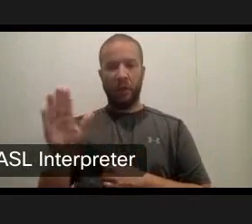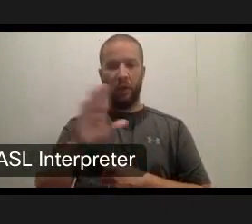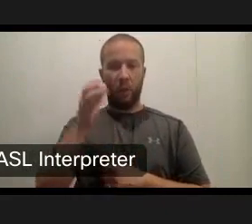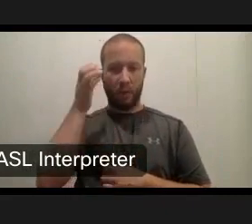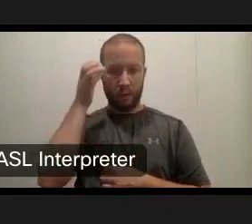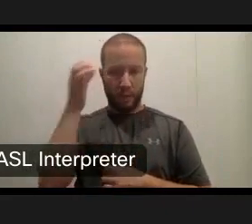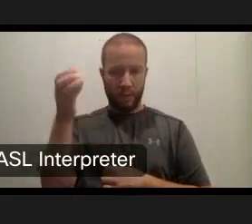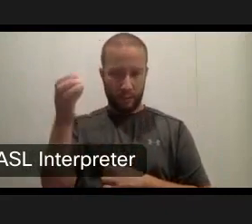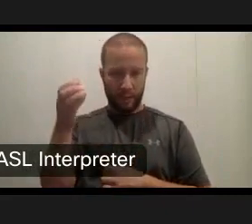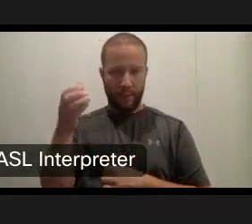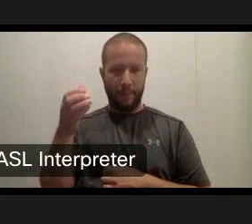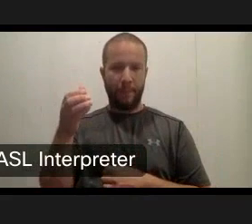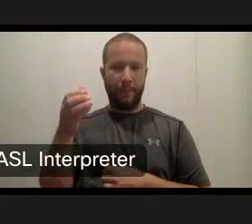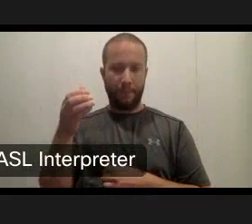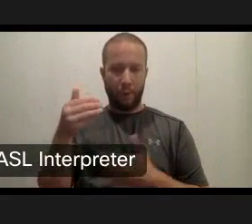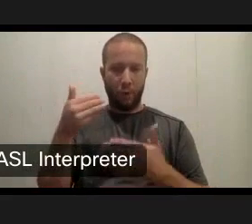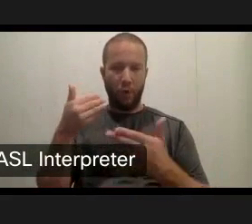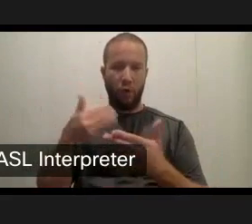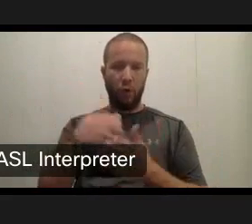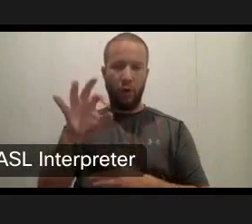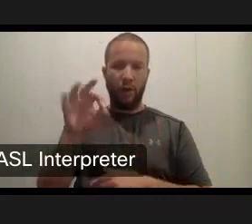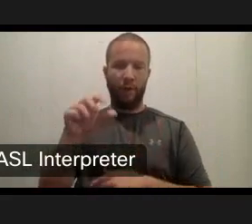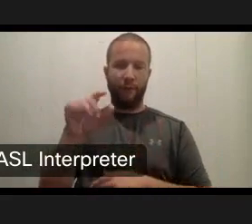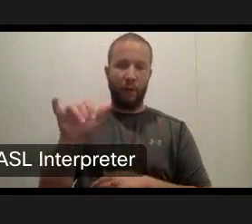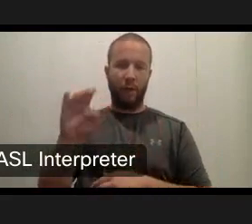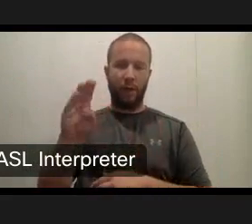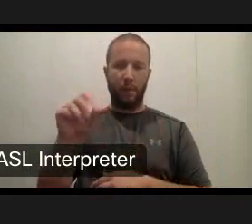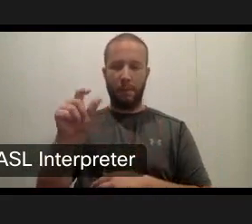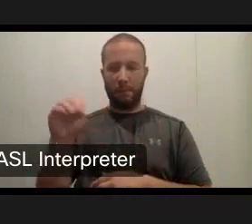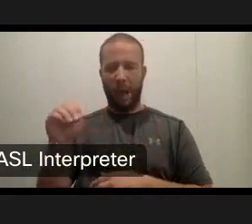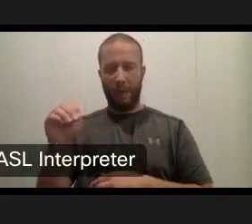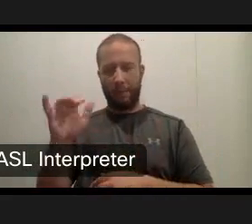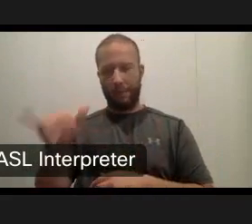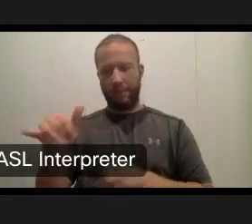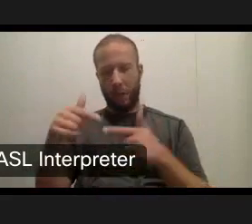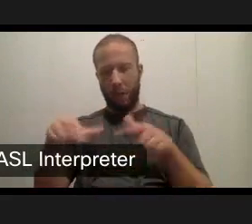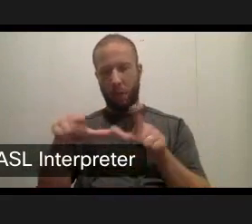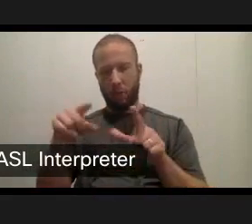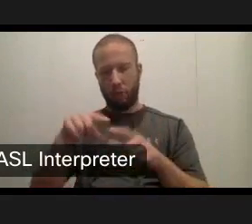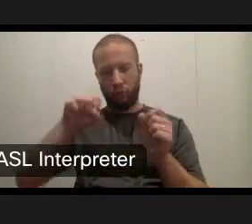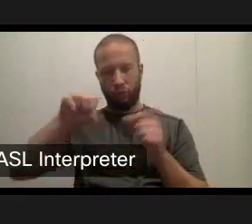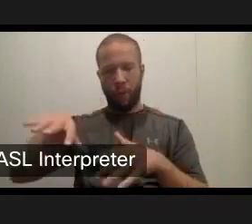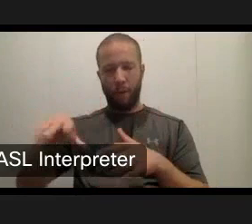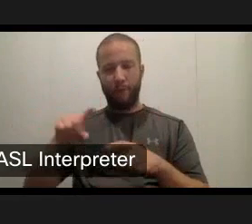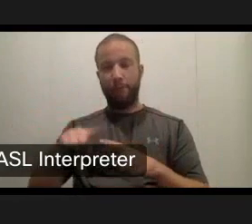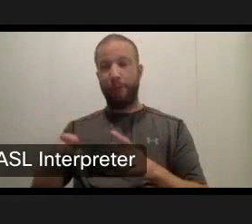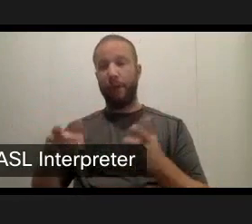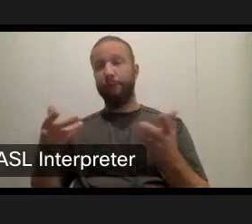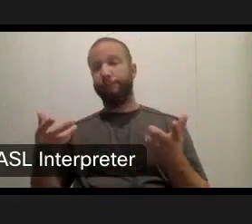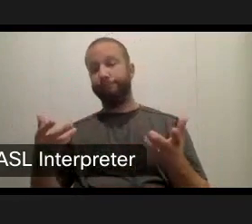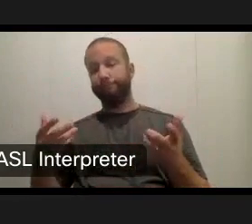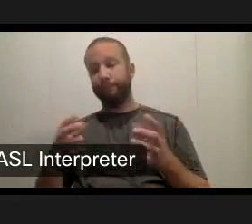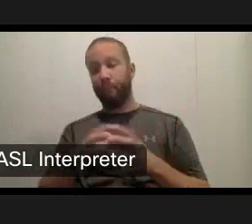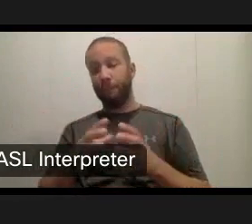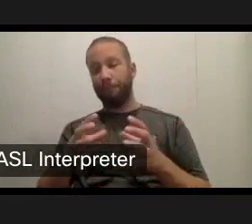you want to get the bus as close to Foggy Bottom station as possible but um those those stops